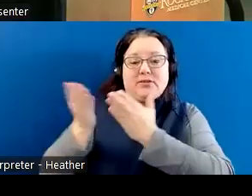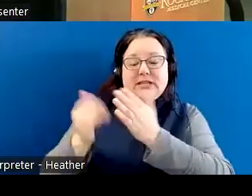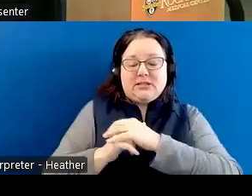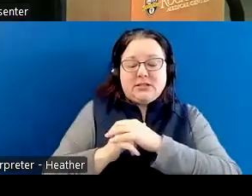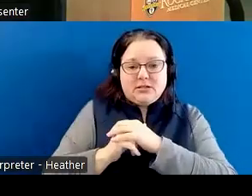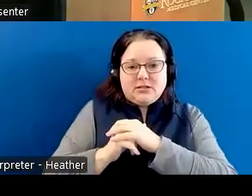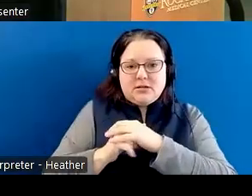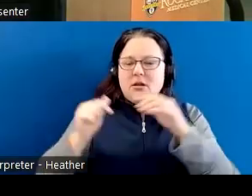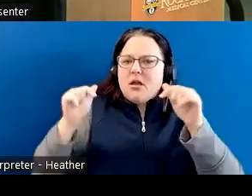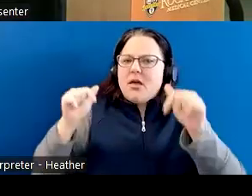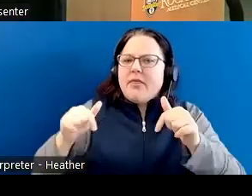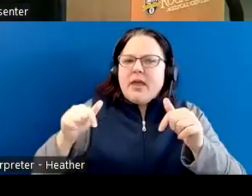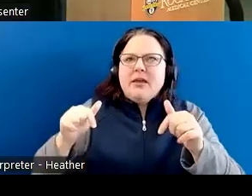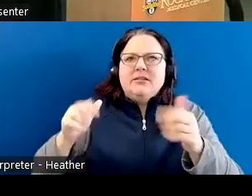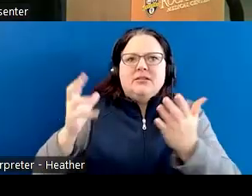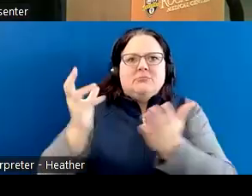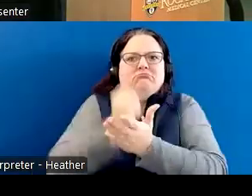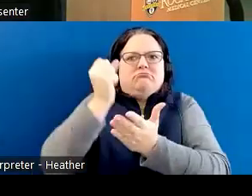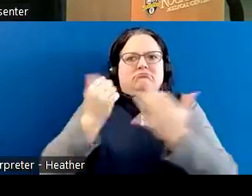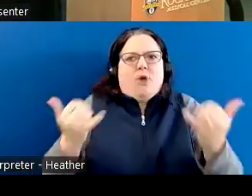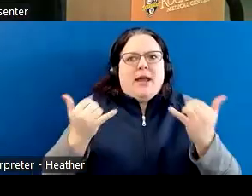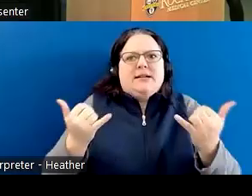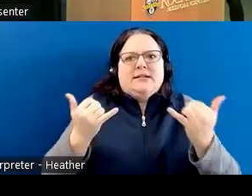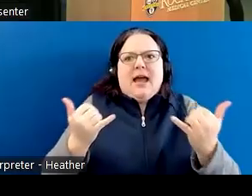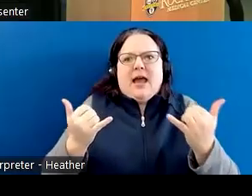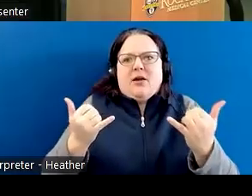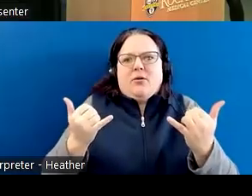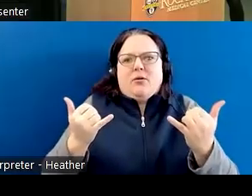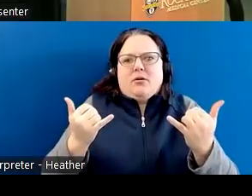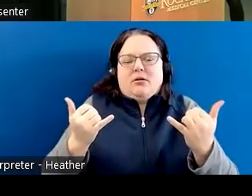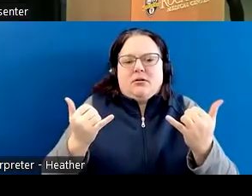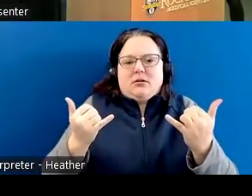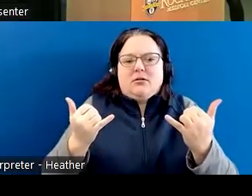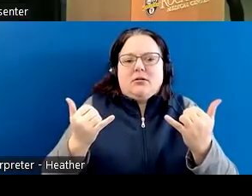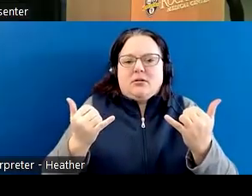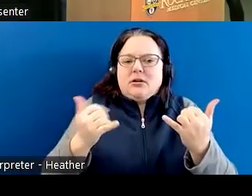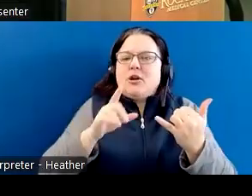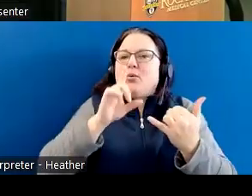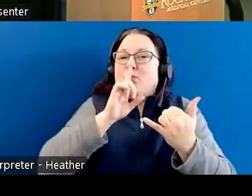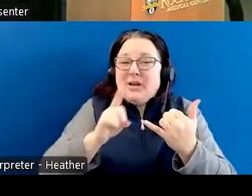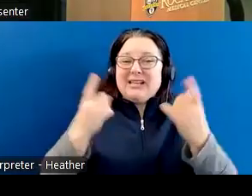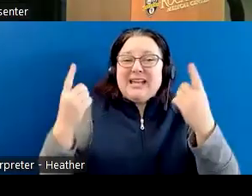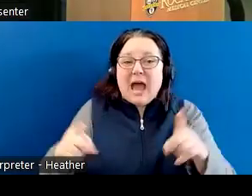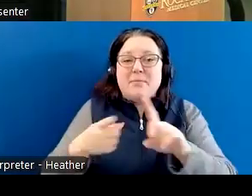opportunity that we have right now really stands on the shoulders of centuries of reform attempts